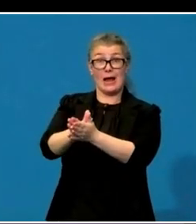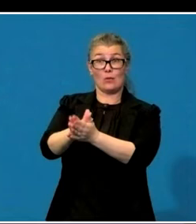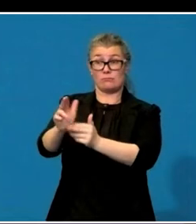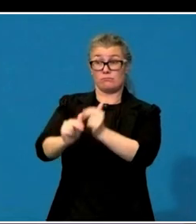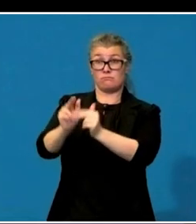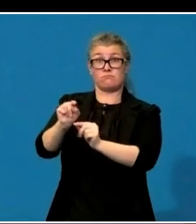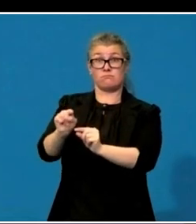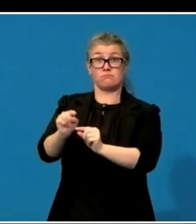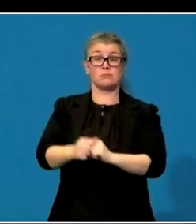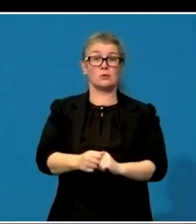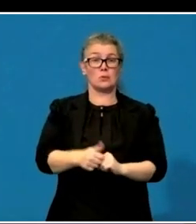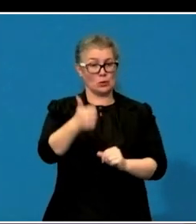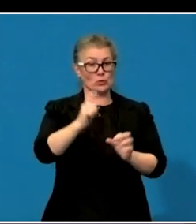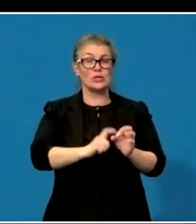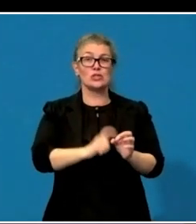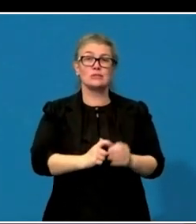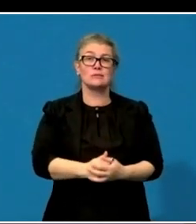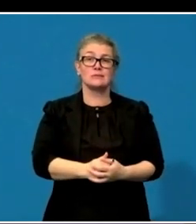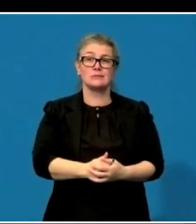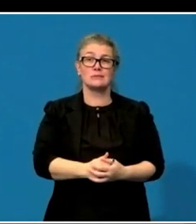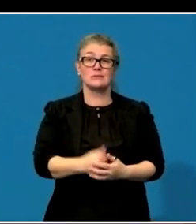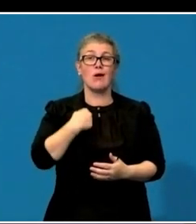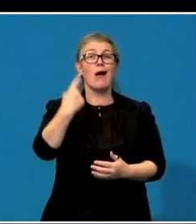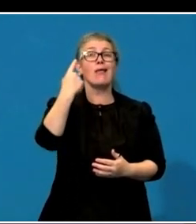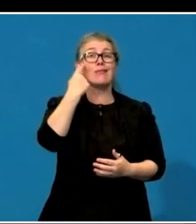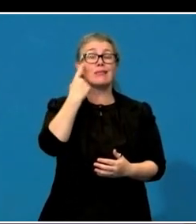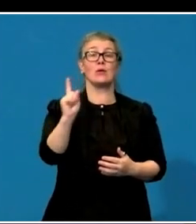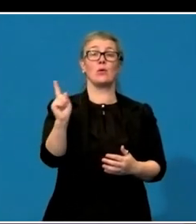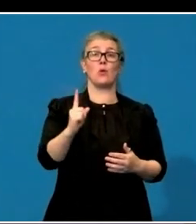I think it's about being able to bring them alongside the people with disability that